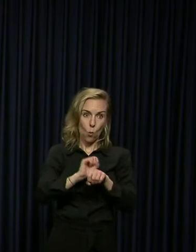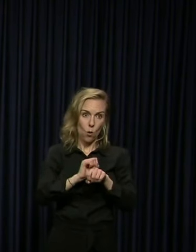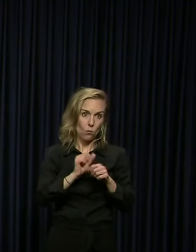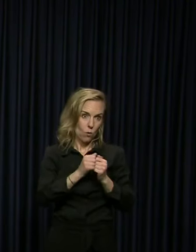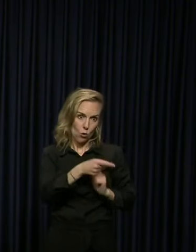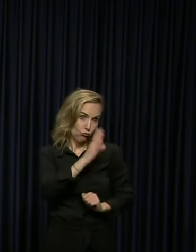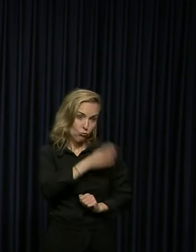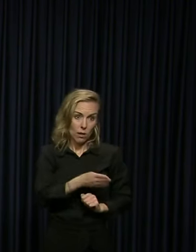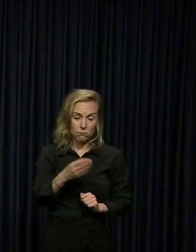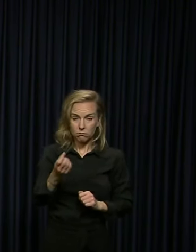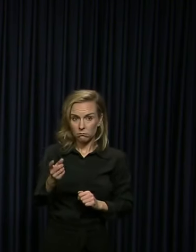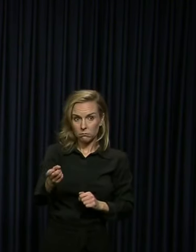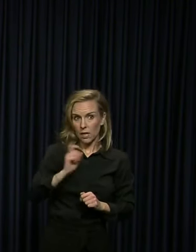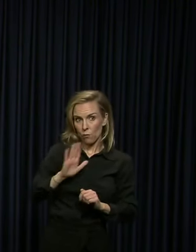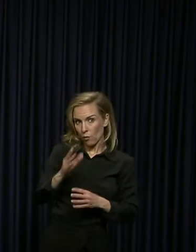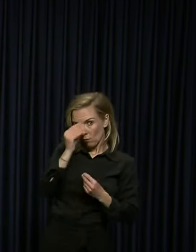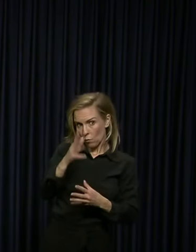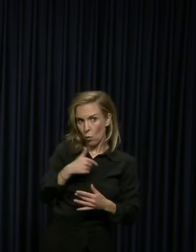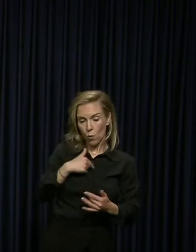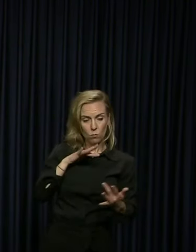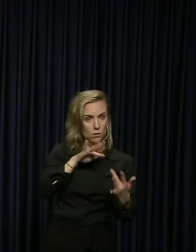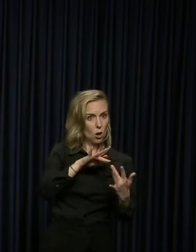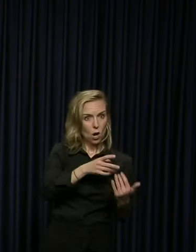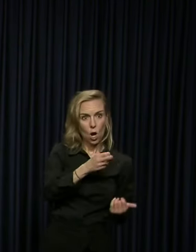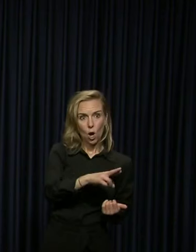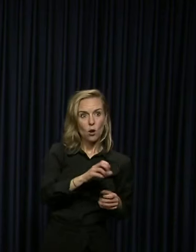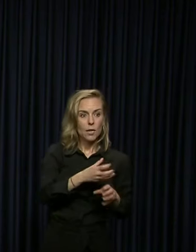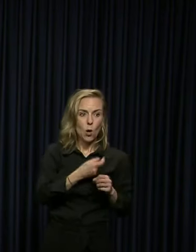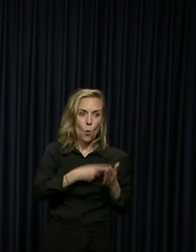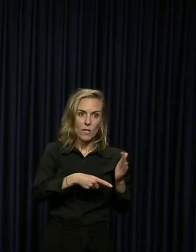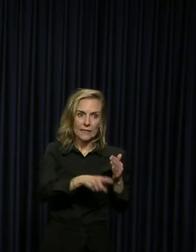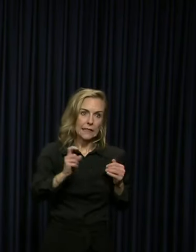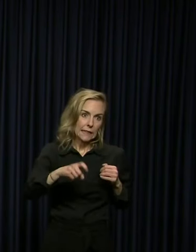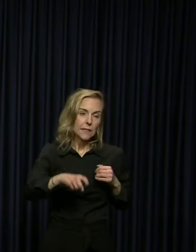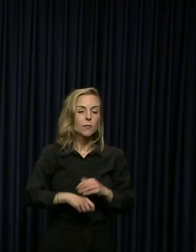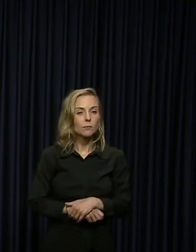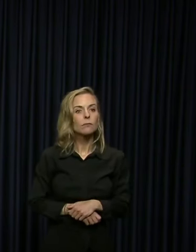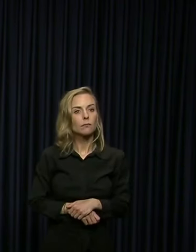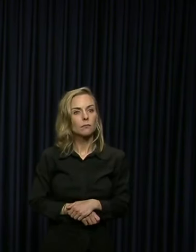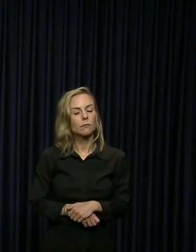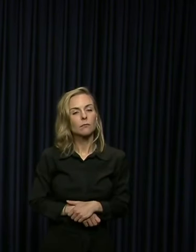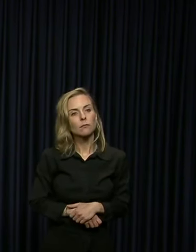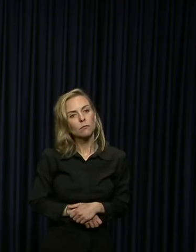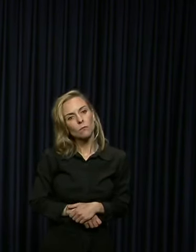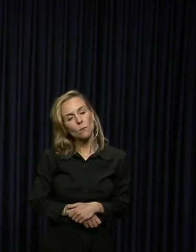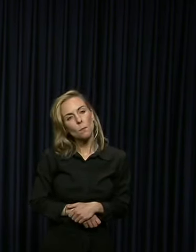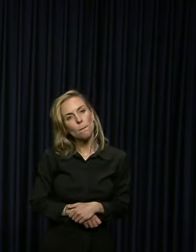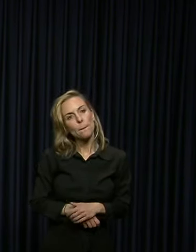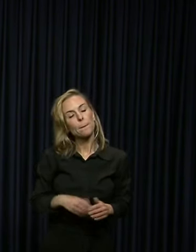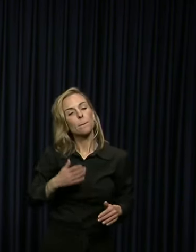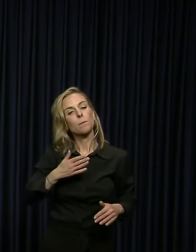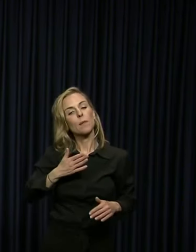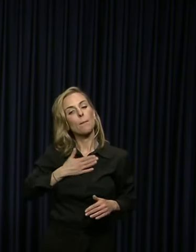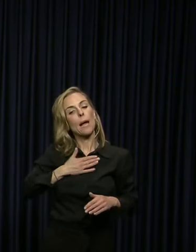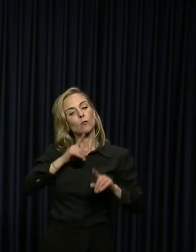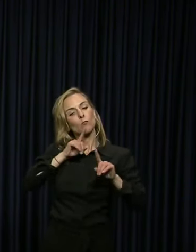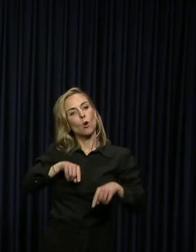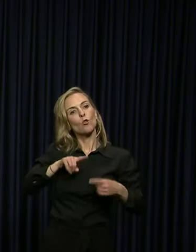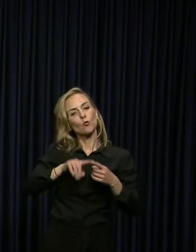COMPLIANCE. FOLKS SAYING EVEN THOUGH THE CORONAVIRUS HAS ALREADY KILLED 40 PEOPLE AND WE KNOW IT'S SPREADING AND WE HAVE 90 PLUS